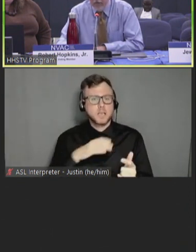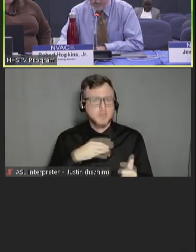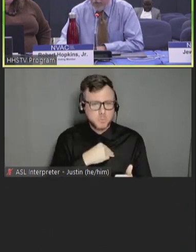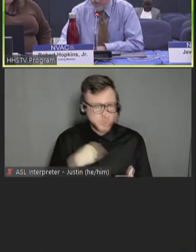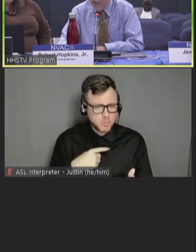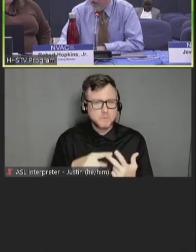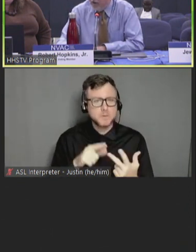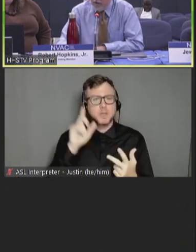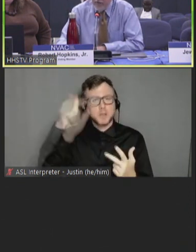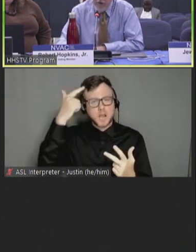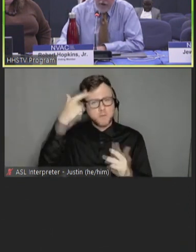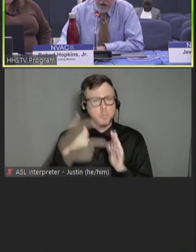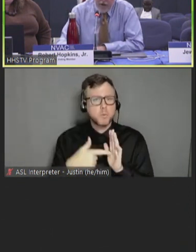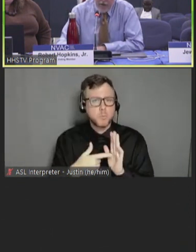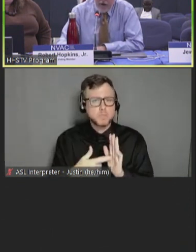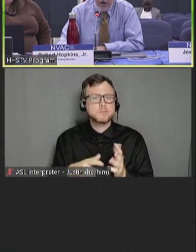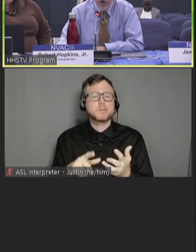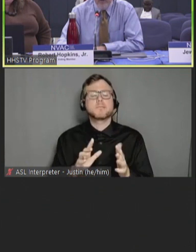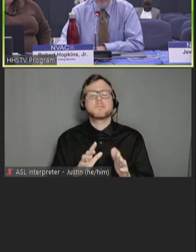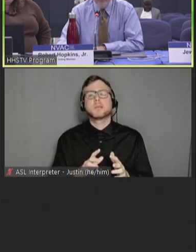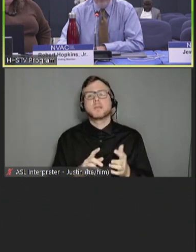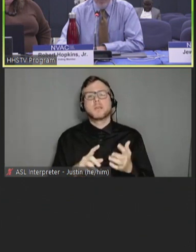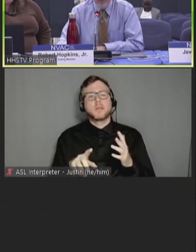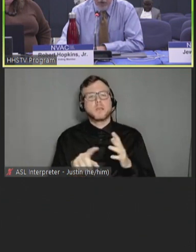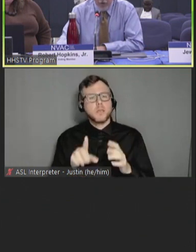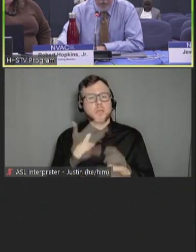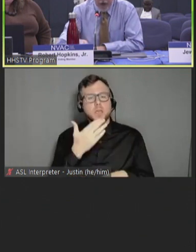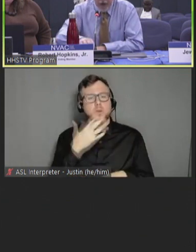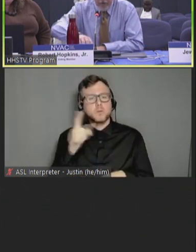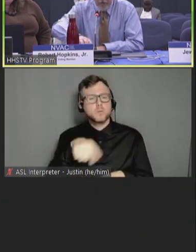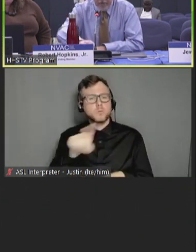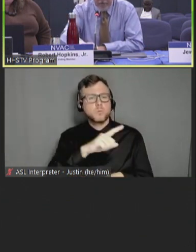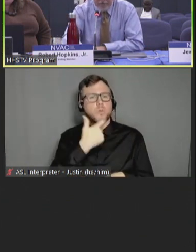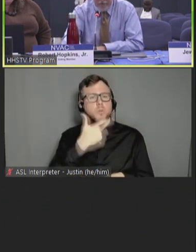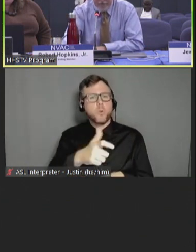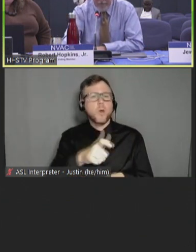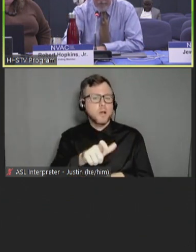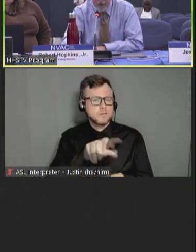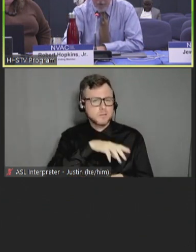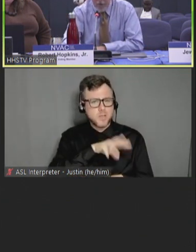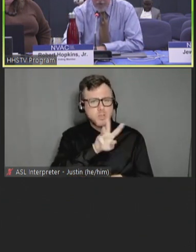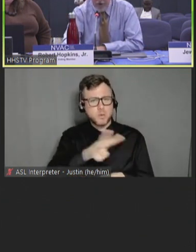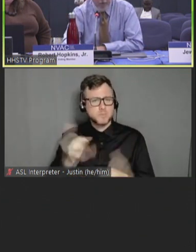representatives. And thank all of you that watch on the webcast. We'll see you tomorrow.